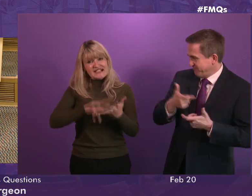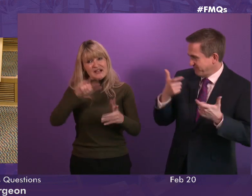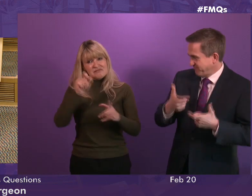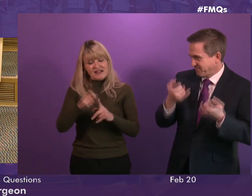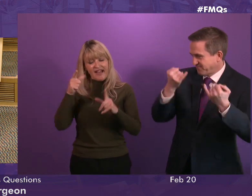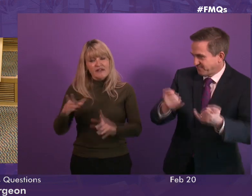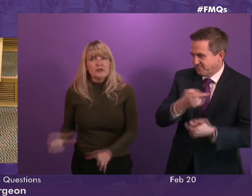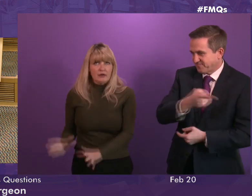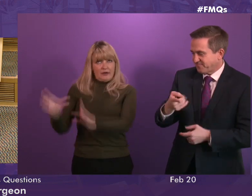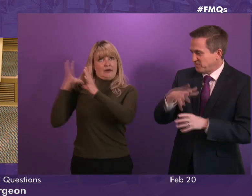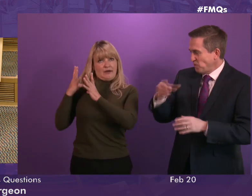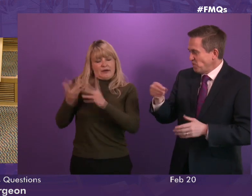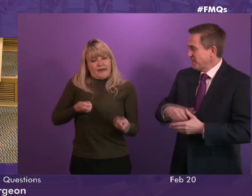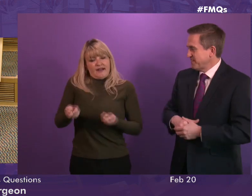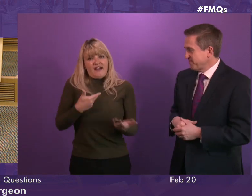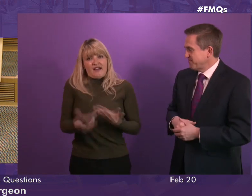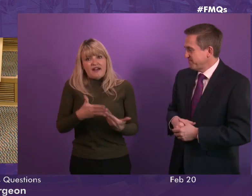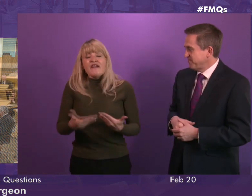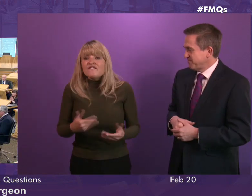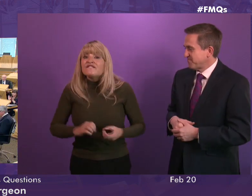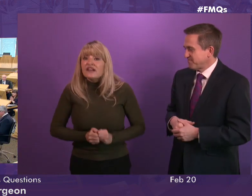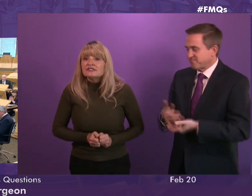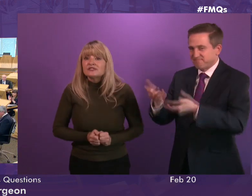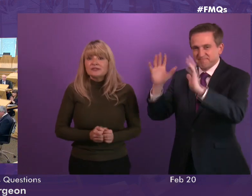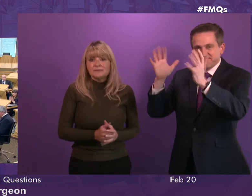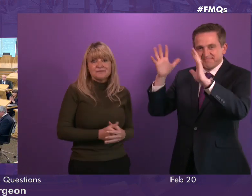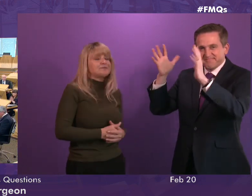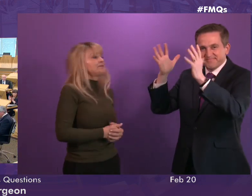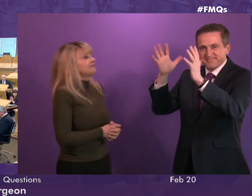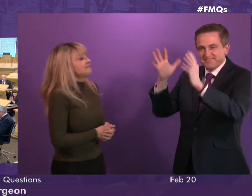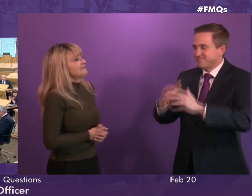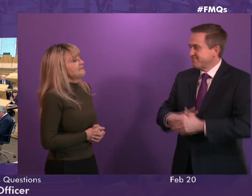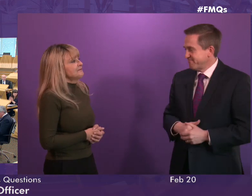Party Government is having to step in and fix.